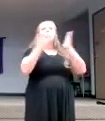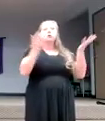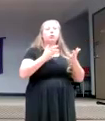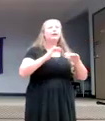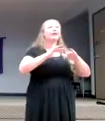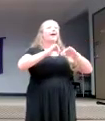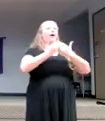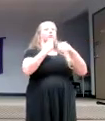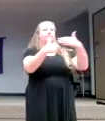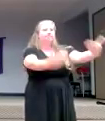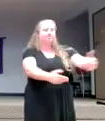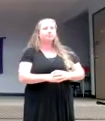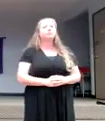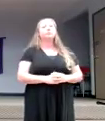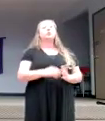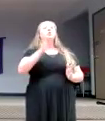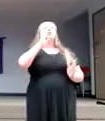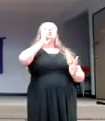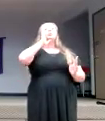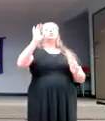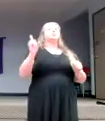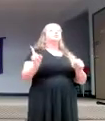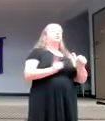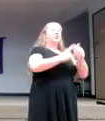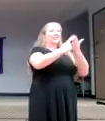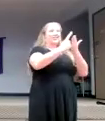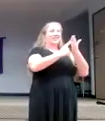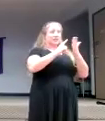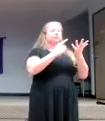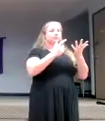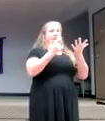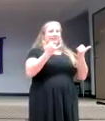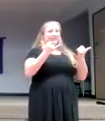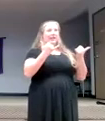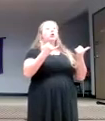from here. I wanna do a little housekeeping before we get started. Restrooms are in the